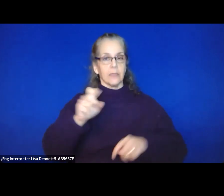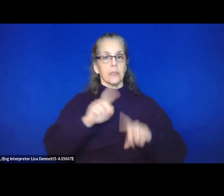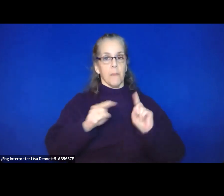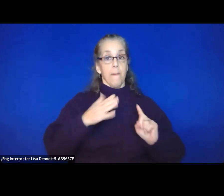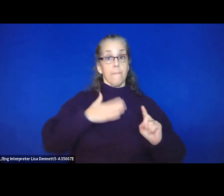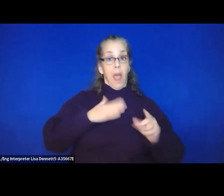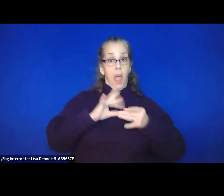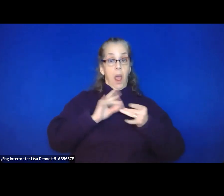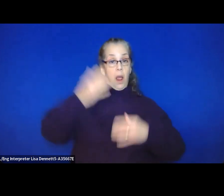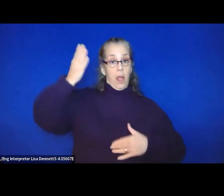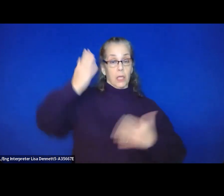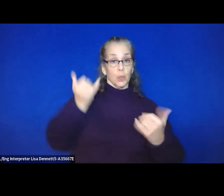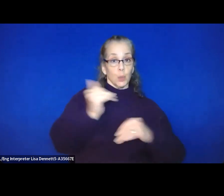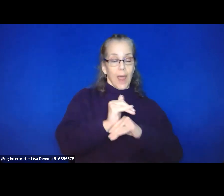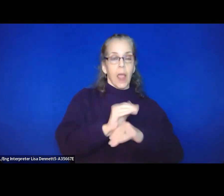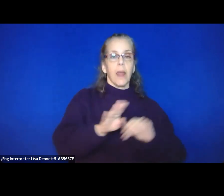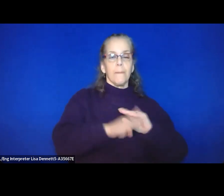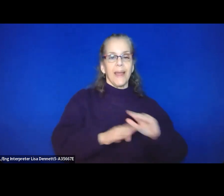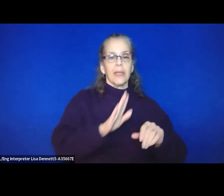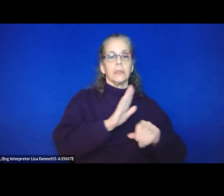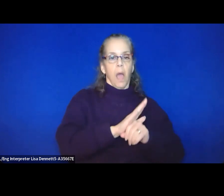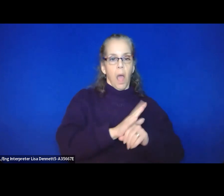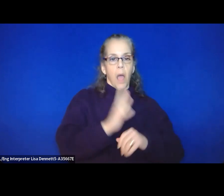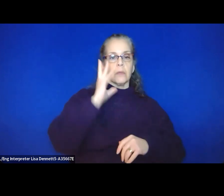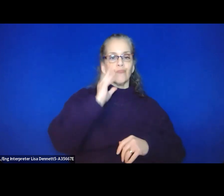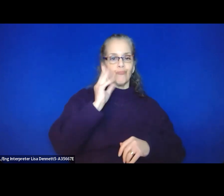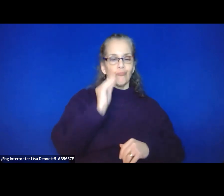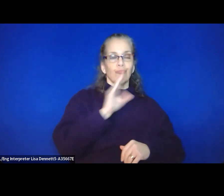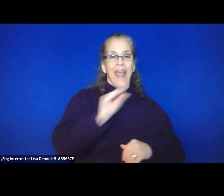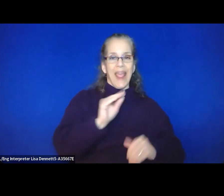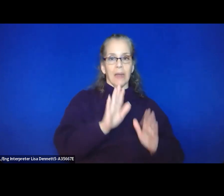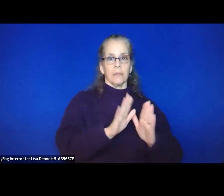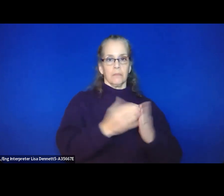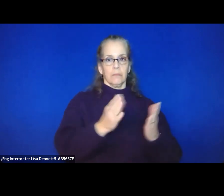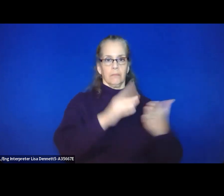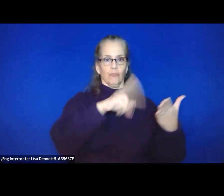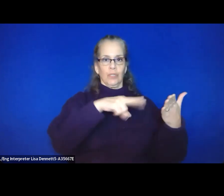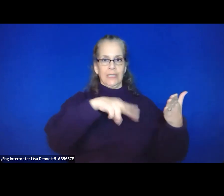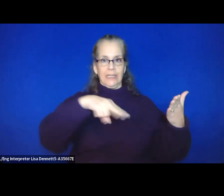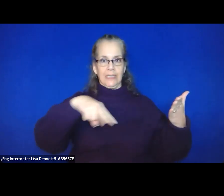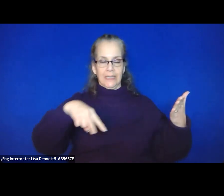into the literature to try to hack my way into being able to achieve what I wanted to